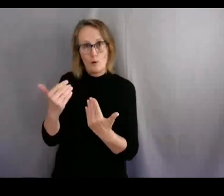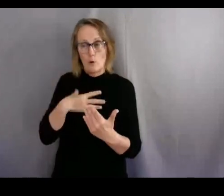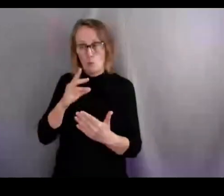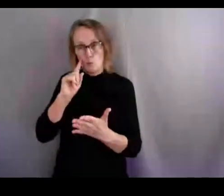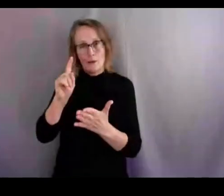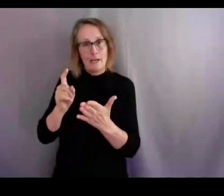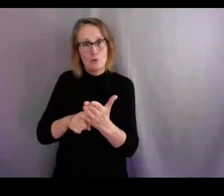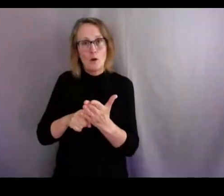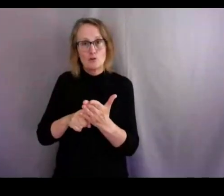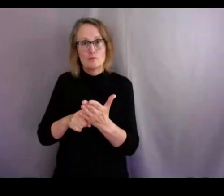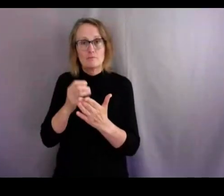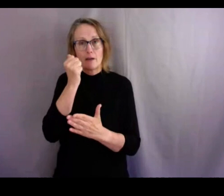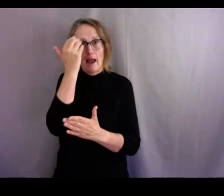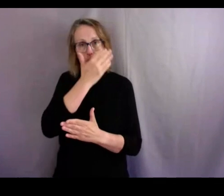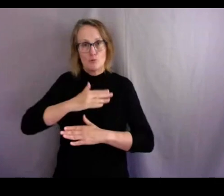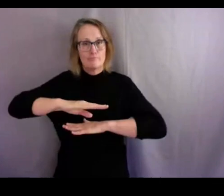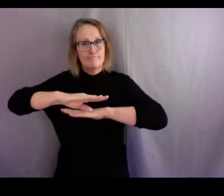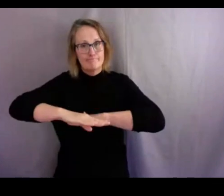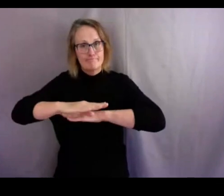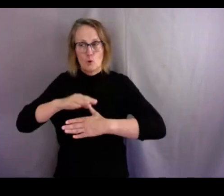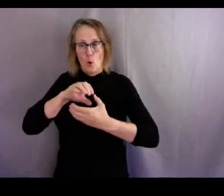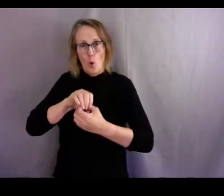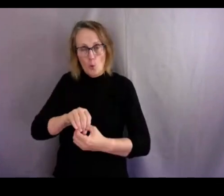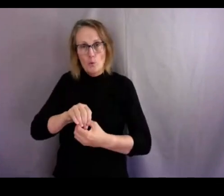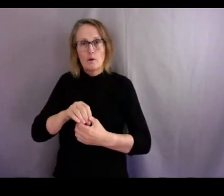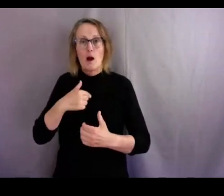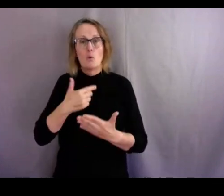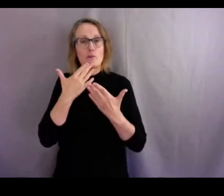I'd like to thank the National Gallery of Australia and Art Exhibitions Australia